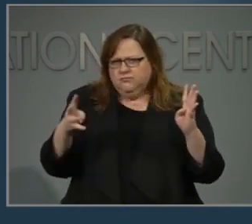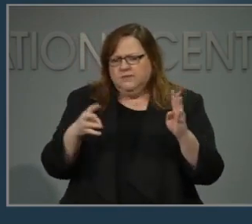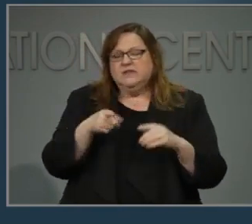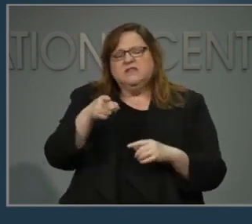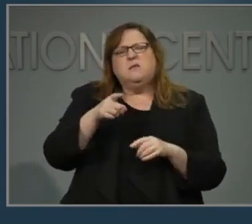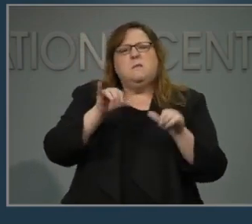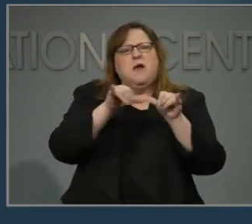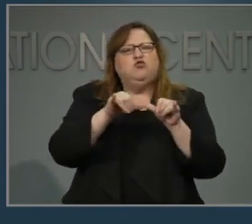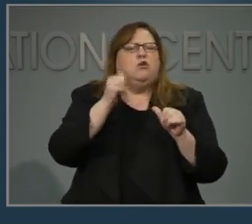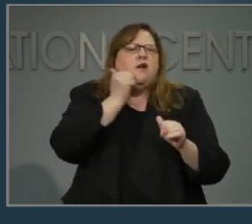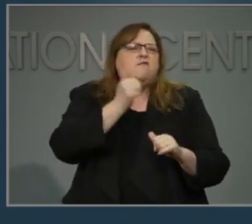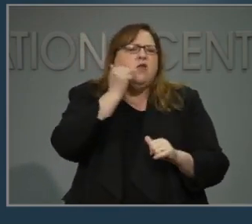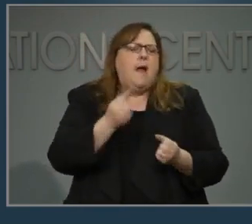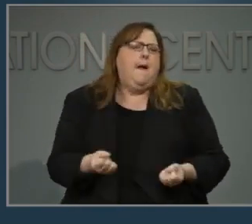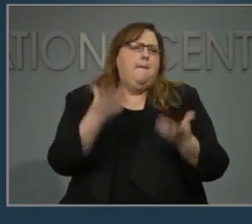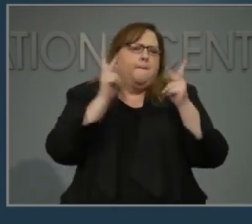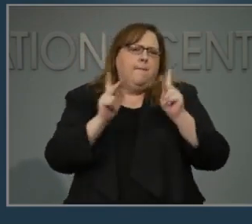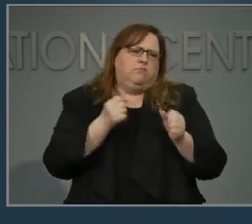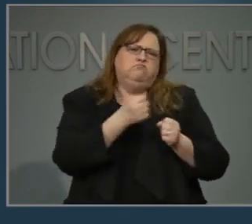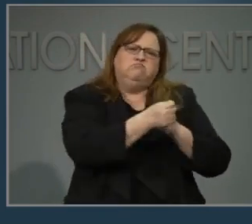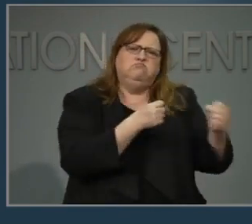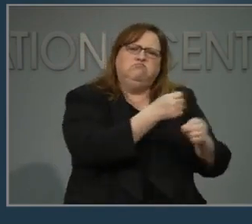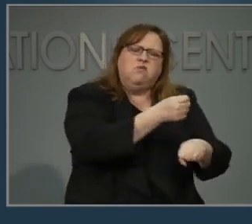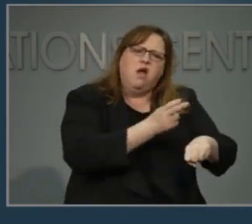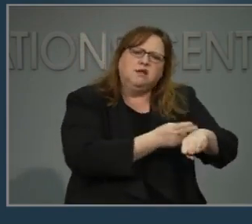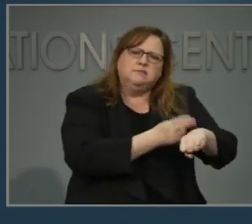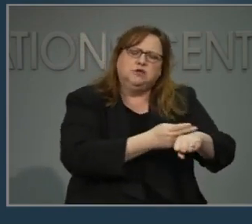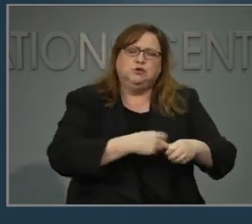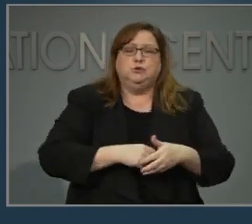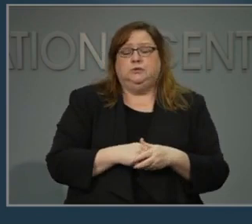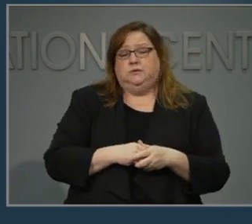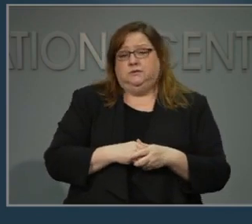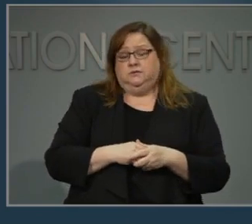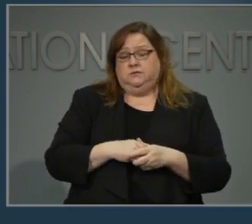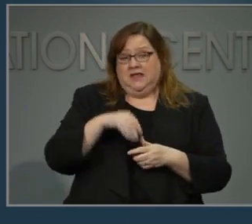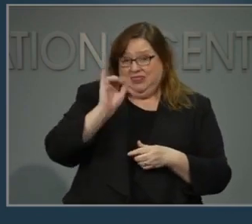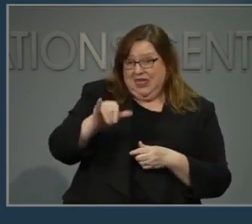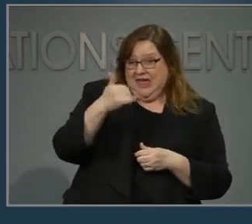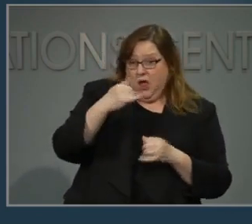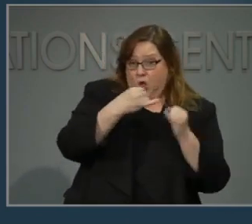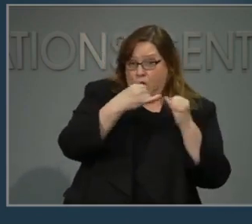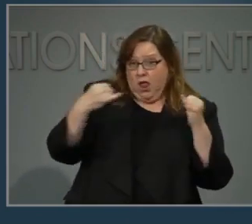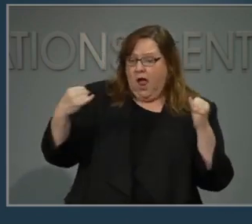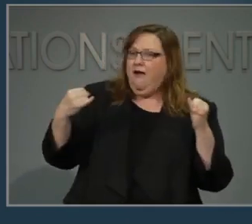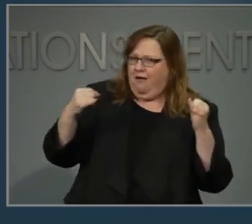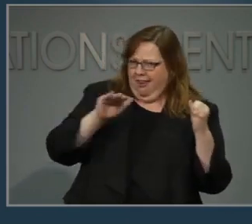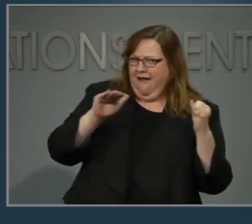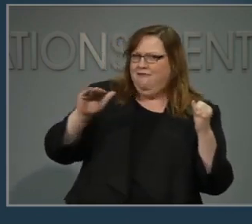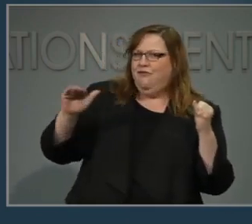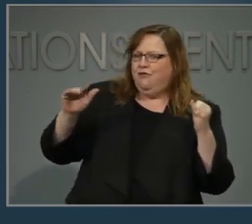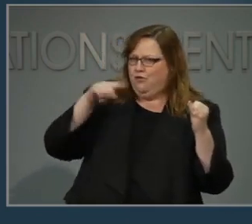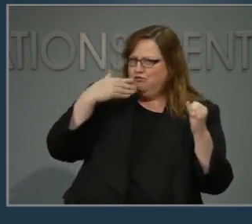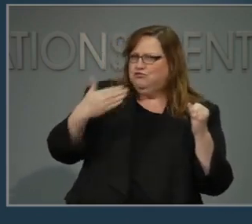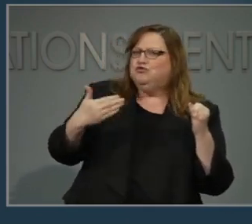UN-OWNED NEXT SLIDE, THIS IS OUR METR OF THE DAY OVER DAY HOSPITALIZATIONS.